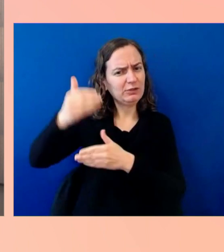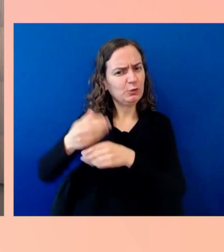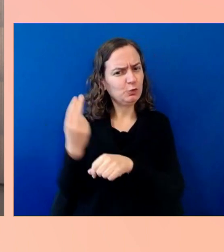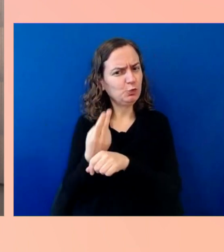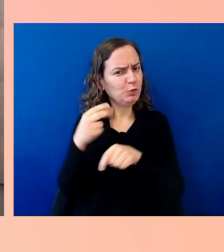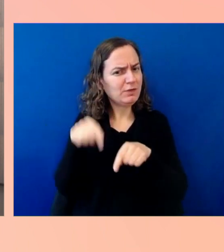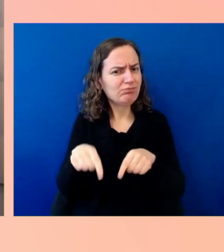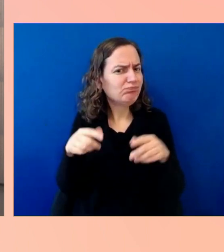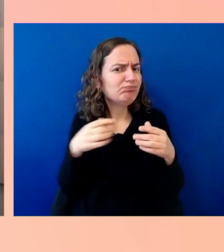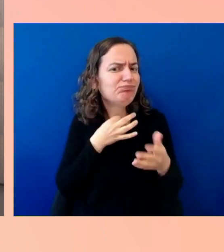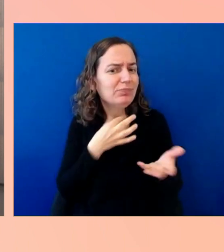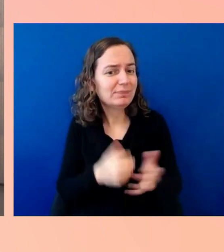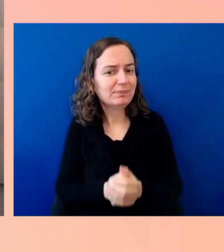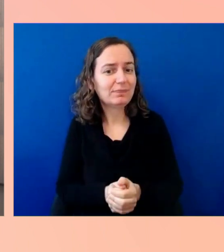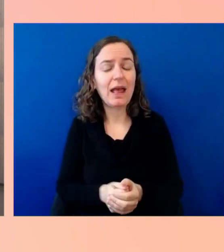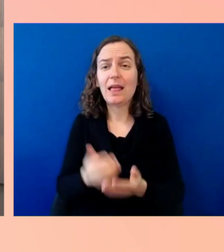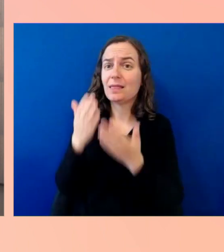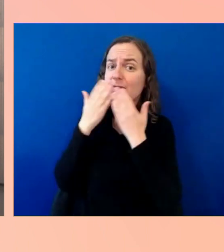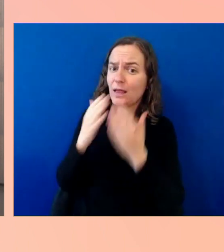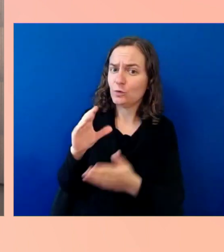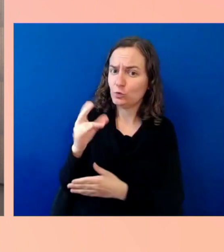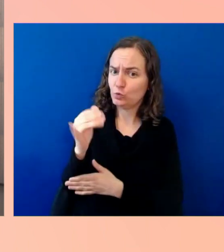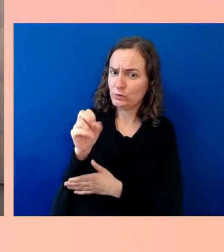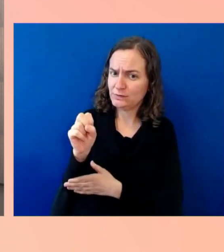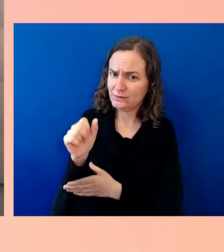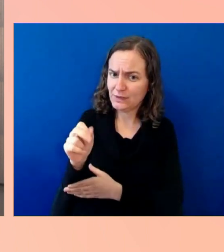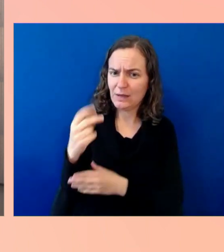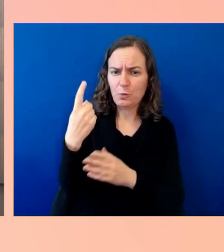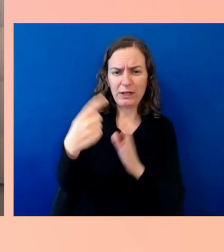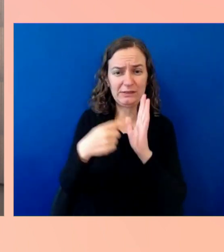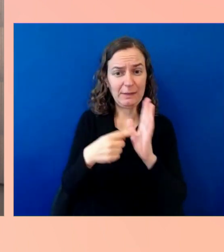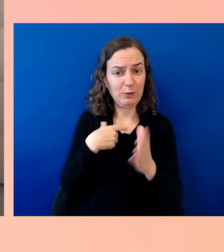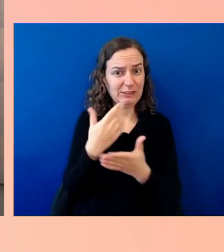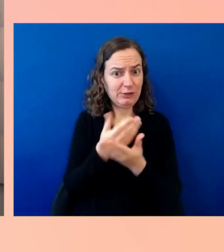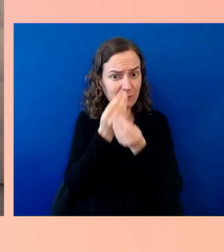today is how we are making it easier for everyone to be more productive in